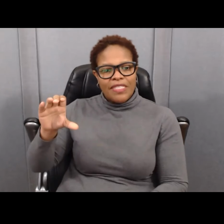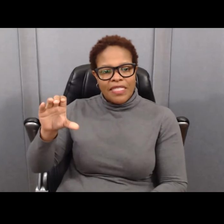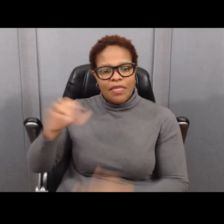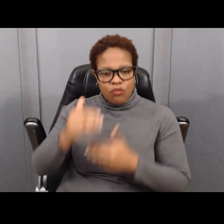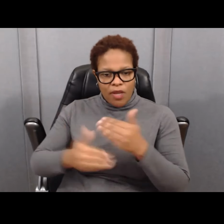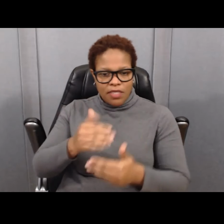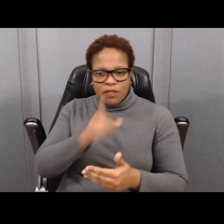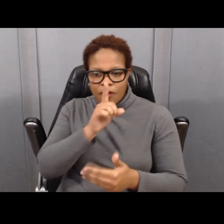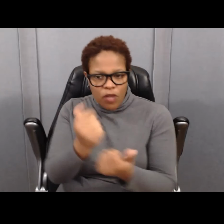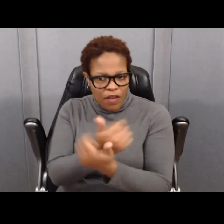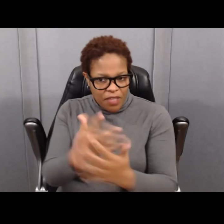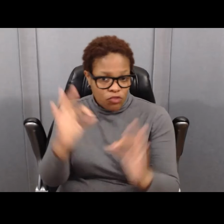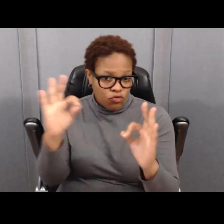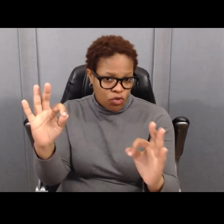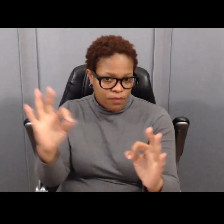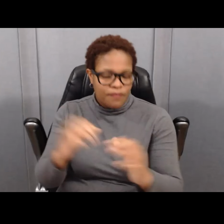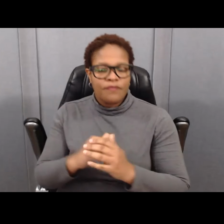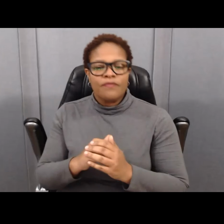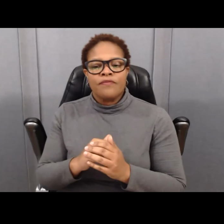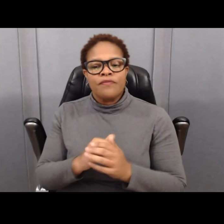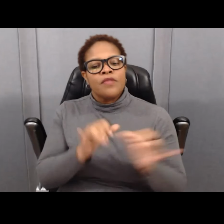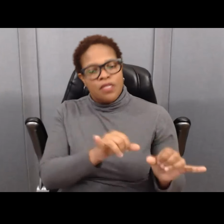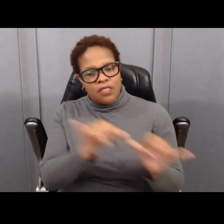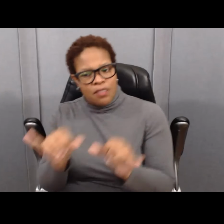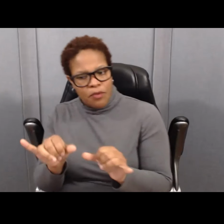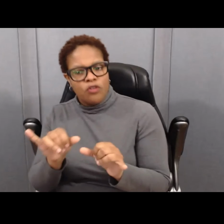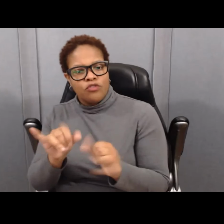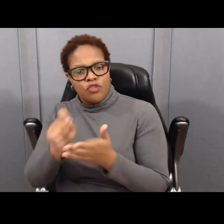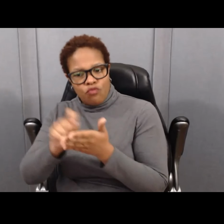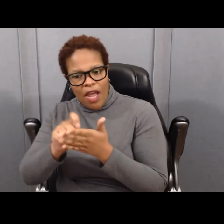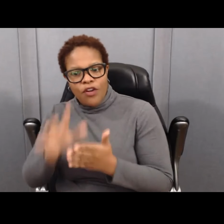And similar to the writer and the other QC process,